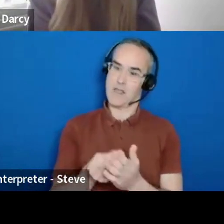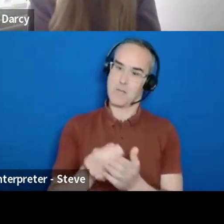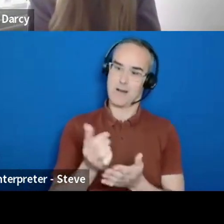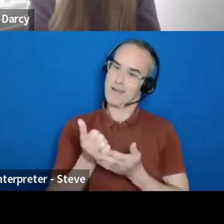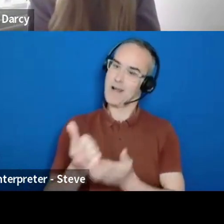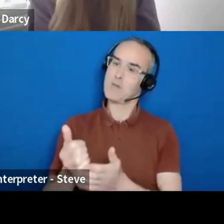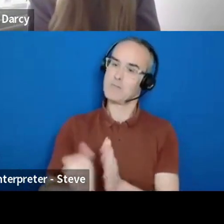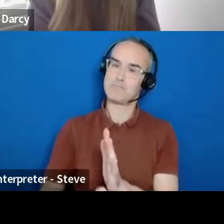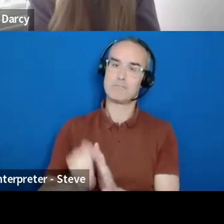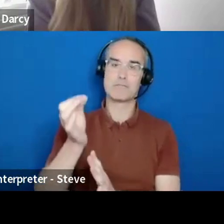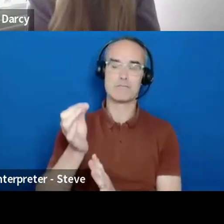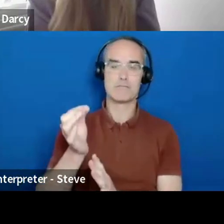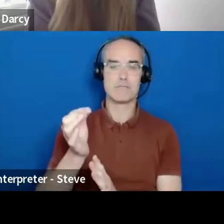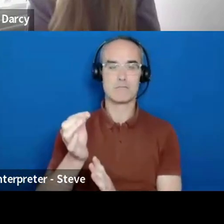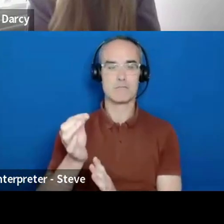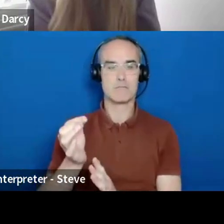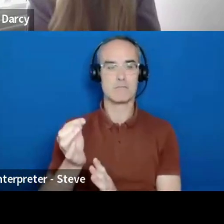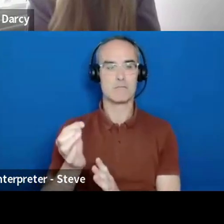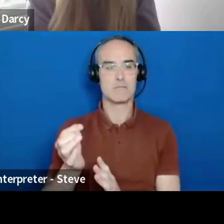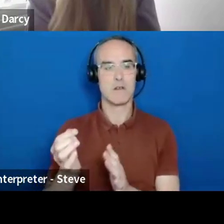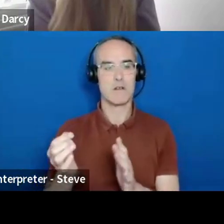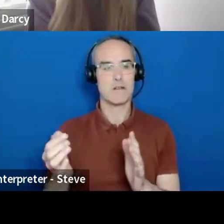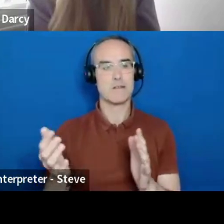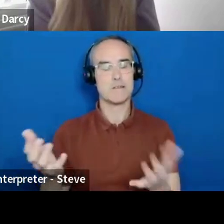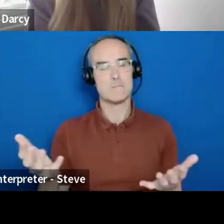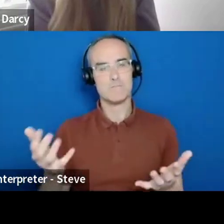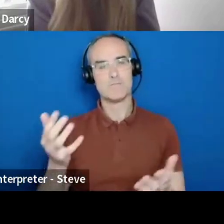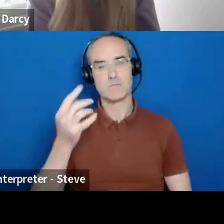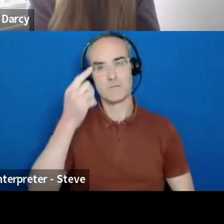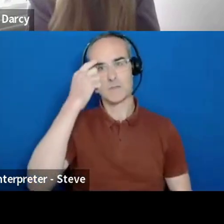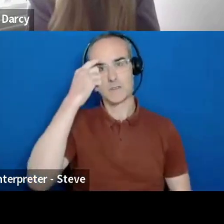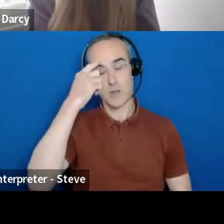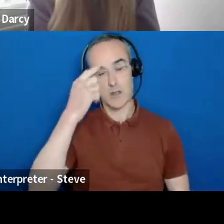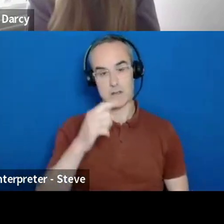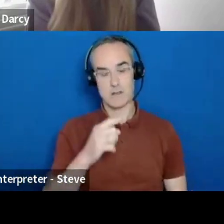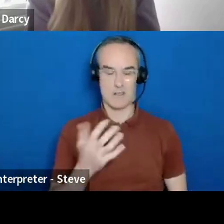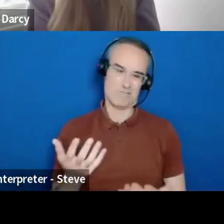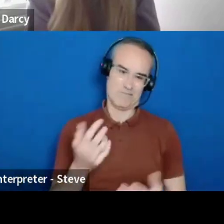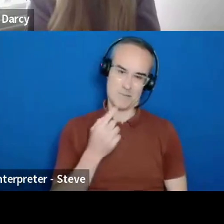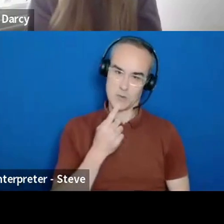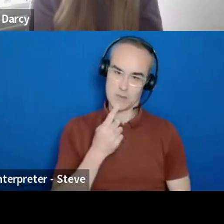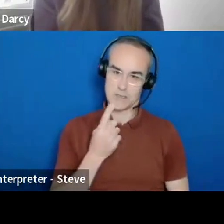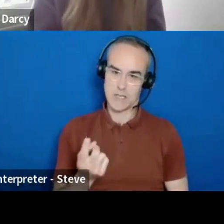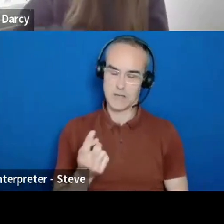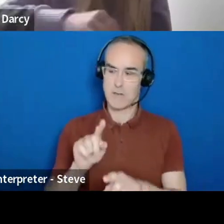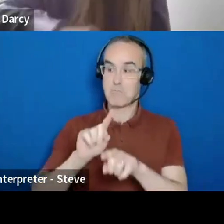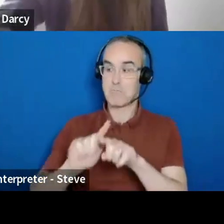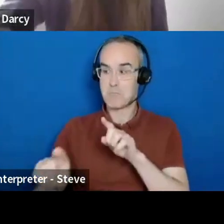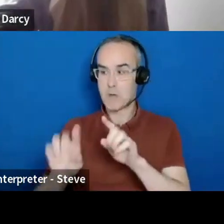So you know, I think that's, that's what I would say for most boards where we're talking about, you know,